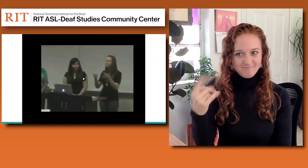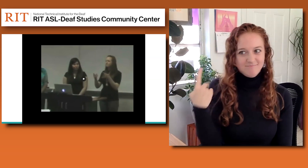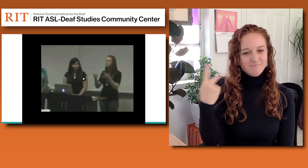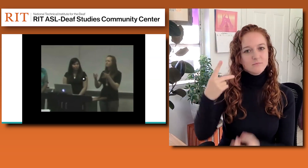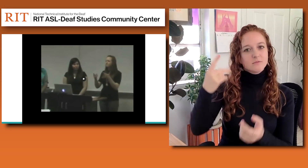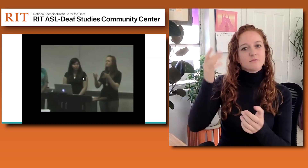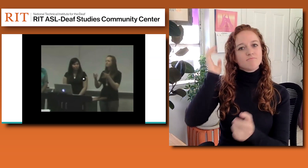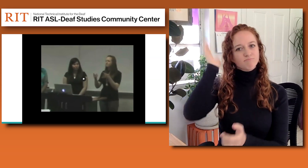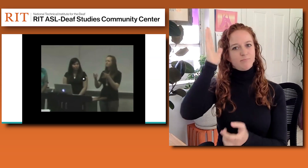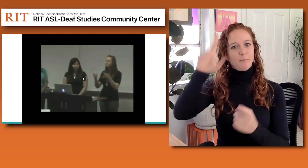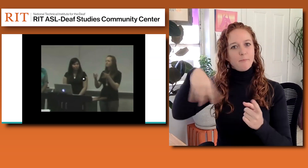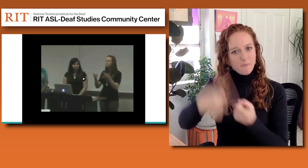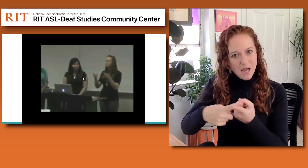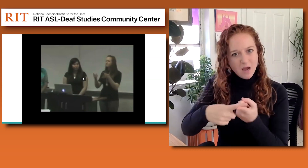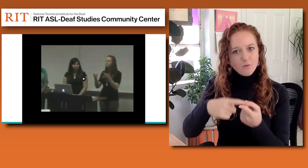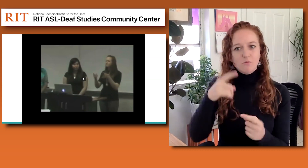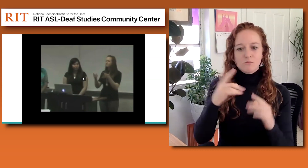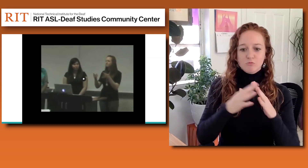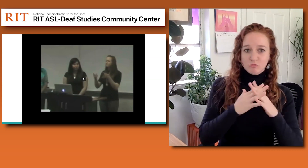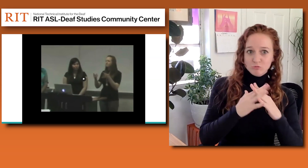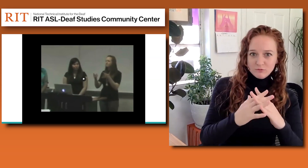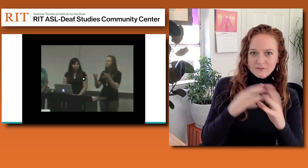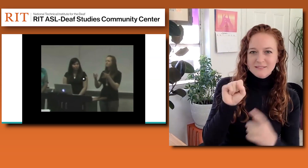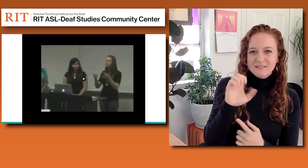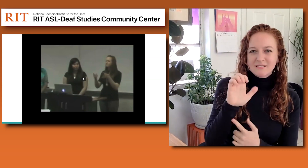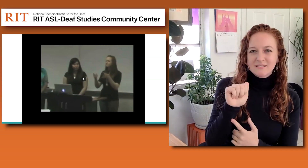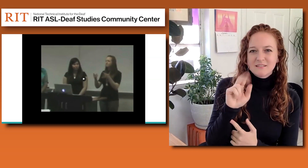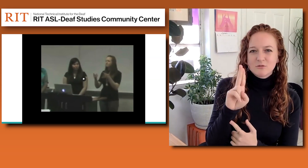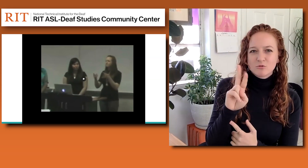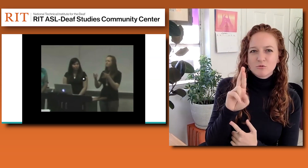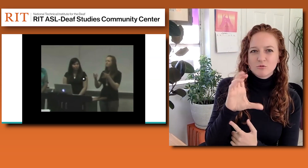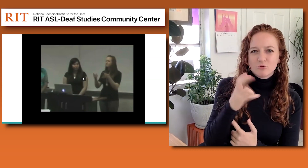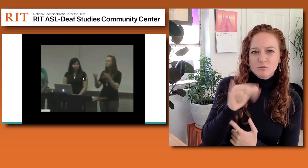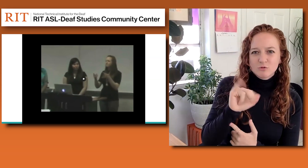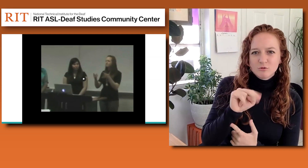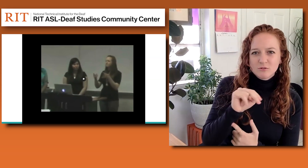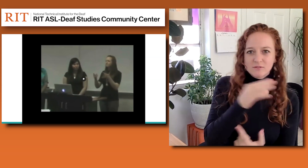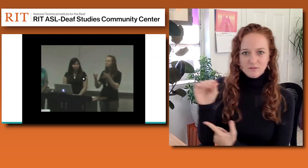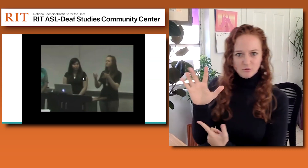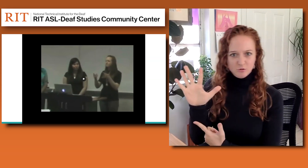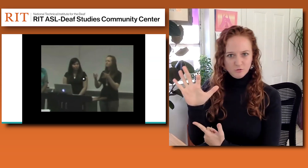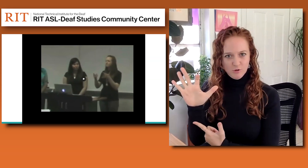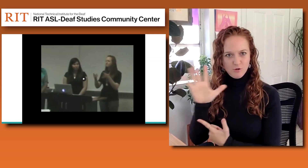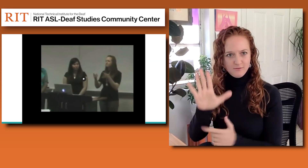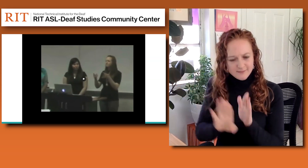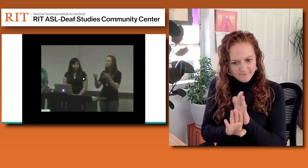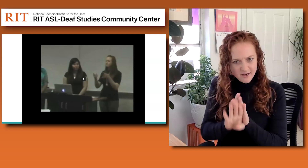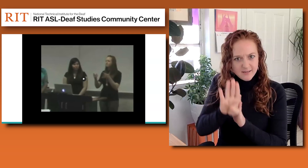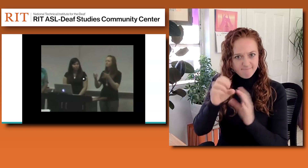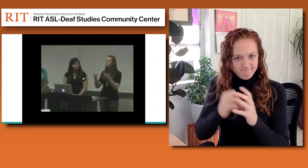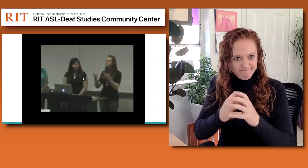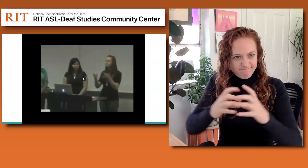I believe it's Voatu, was the last name. We were talking about these sea stars,